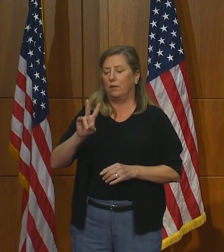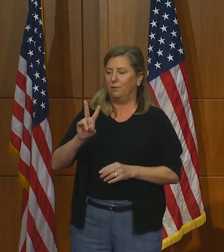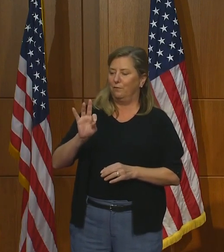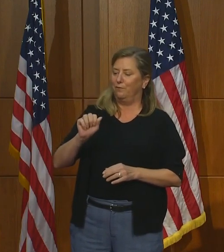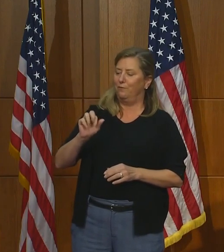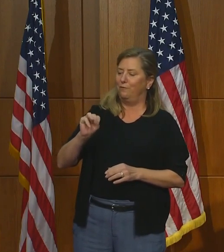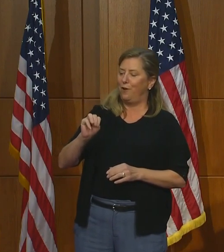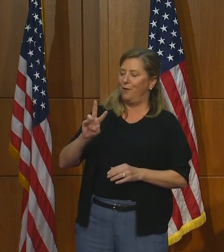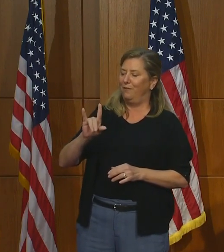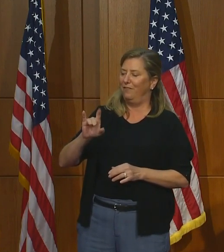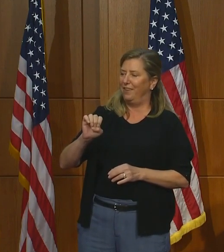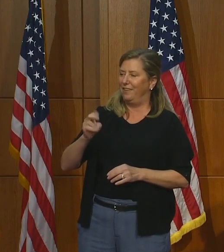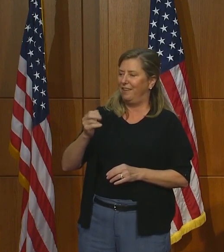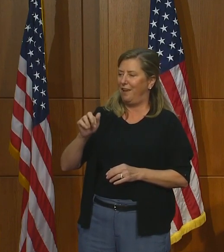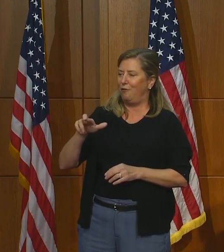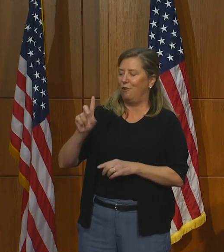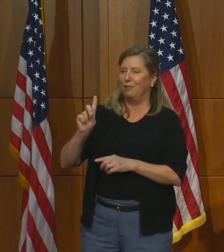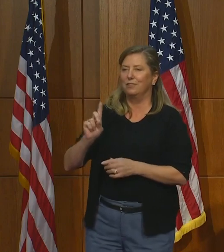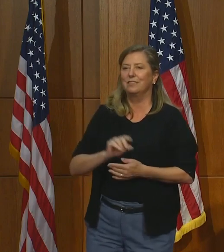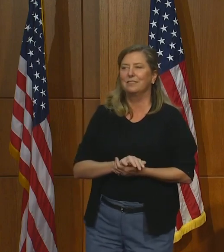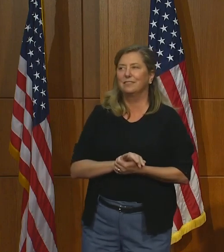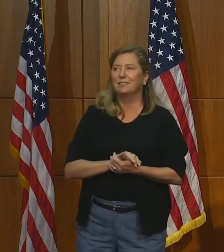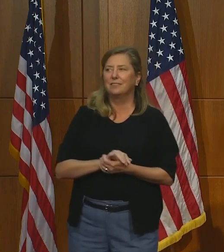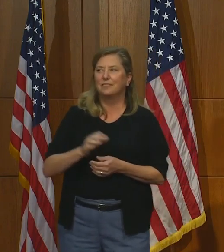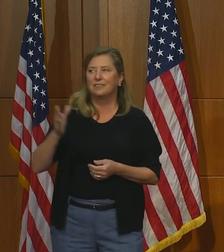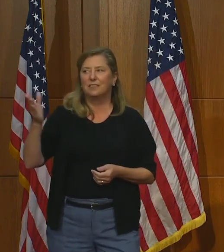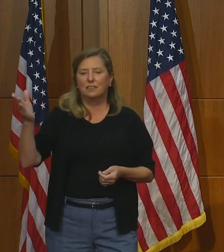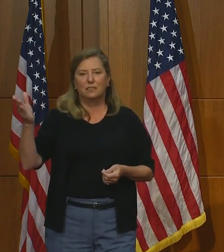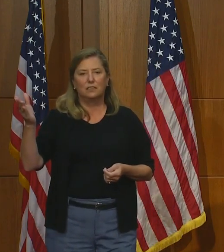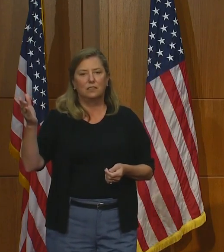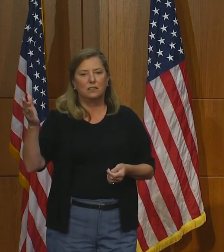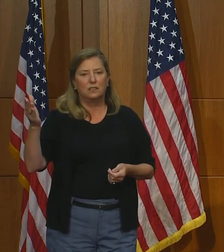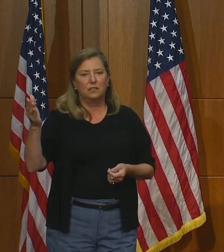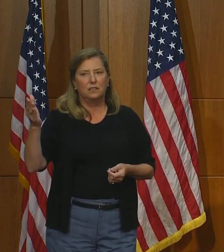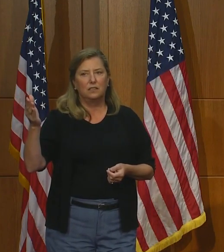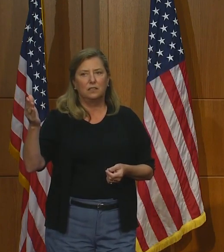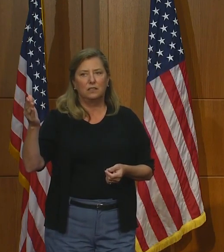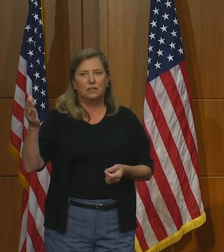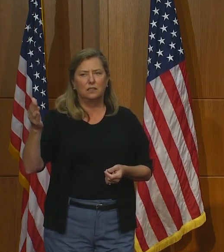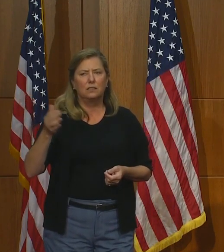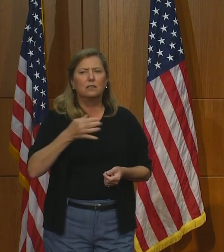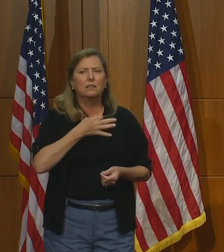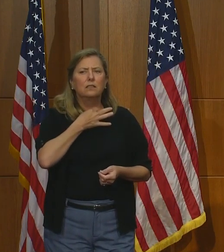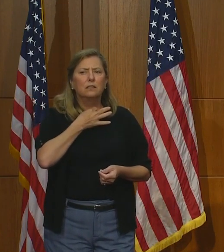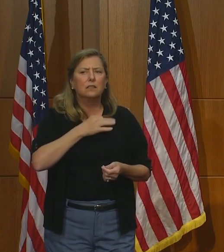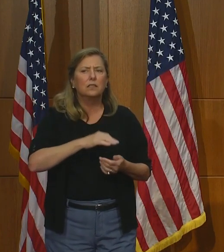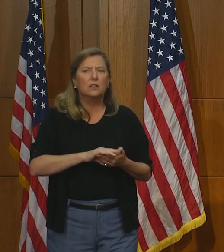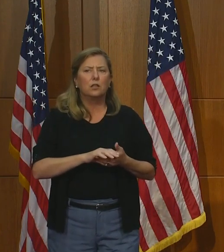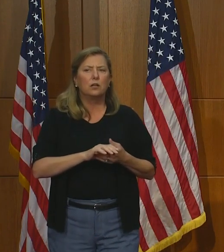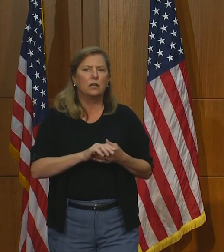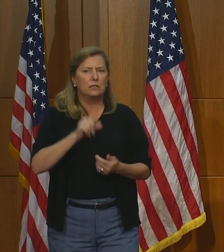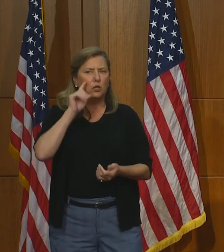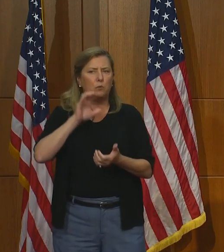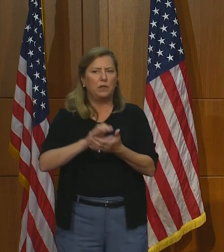WATSON THE FORMAL HERALD. THANK YOU GOVERNOR IT YOUR BELIEVE